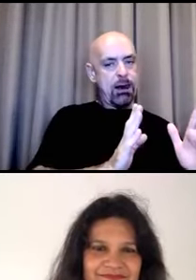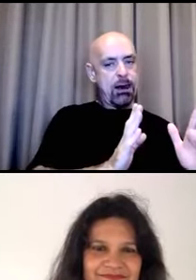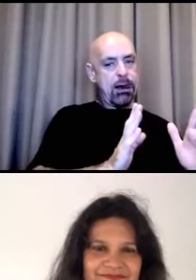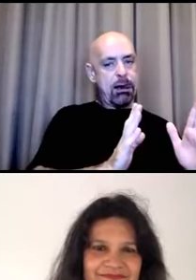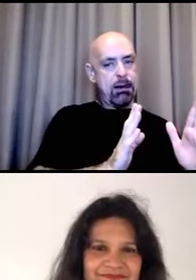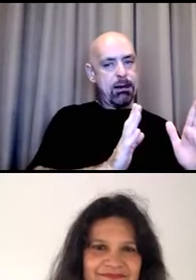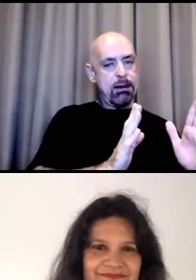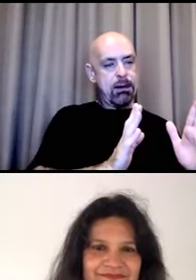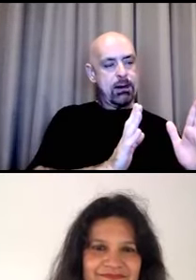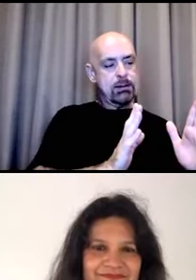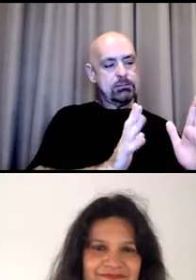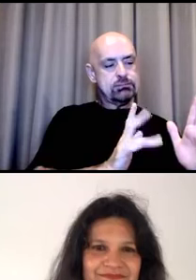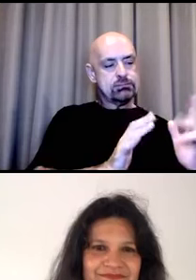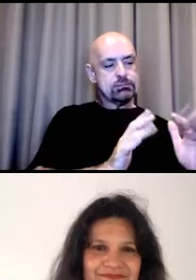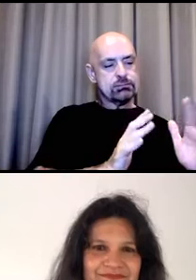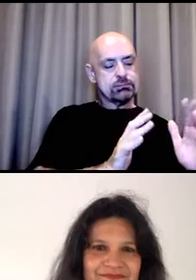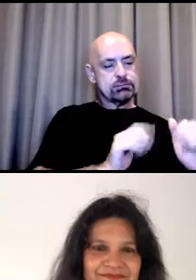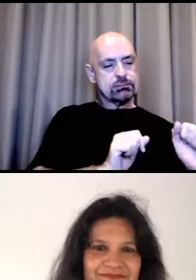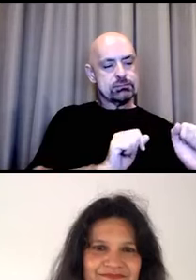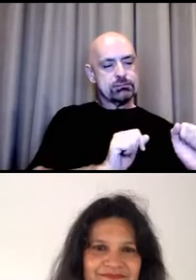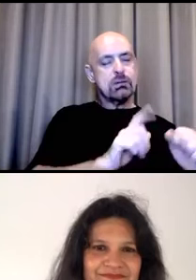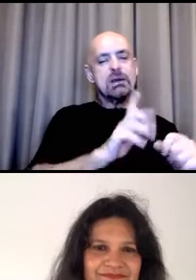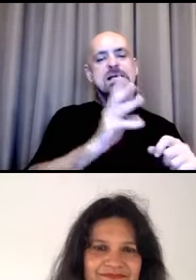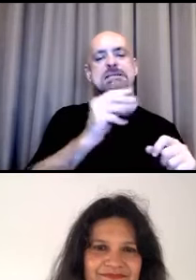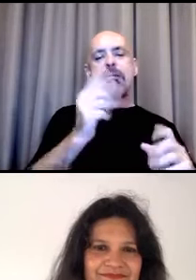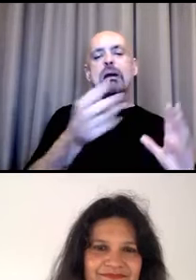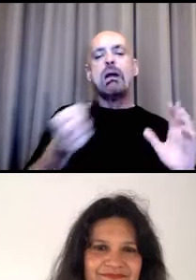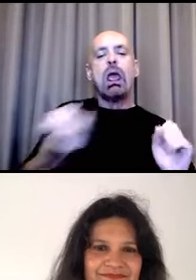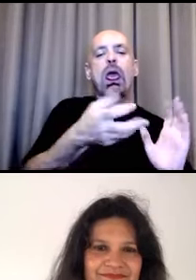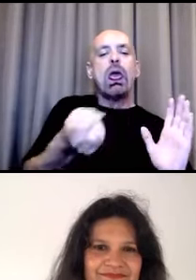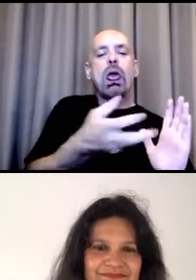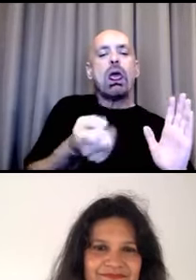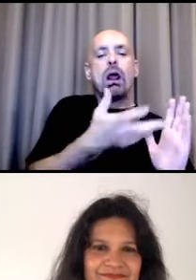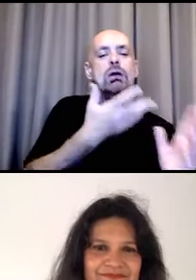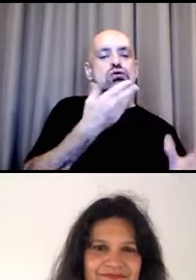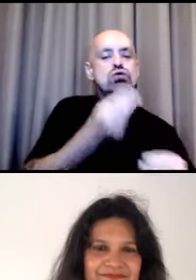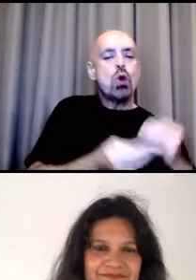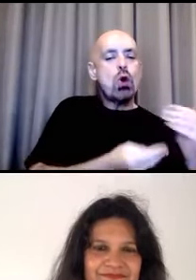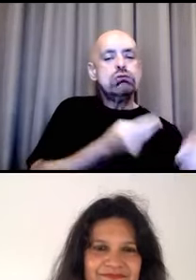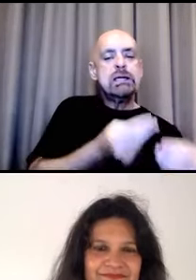enlightened to a party where I could discuss this issue very well which is such